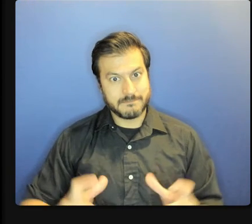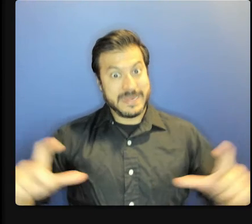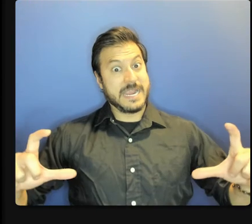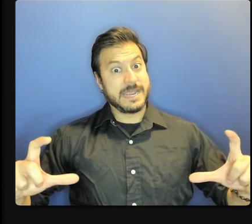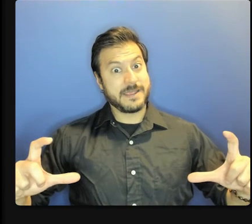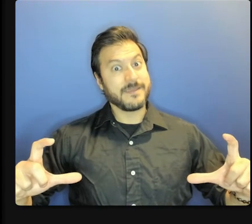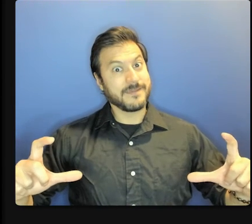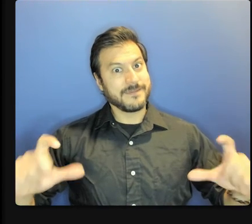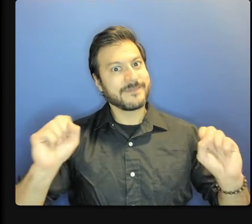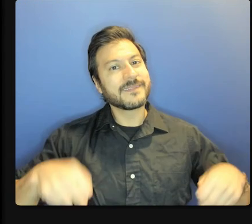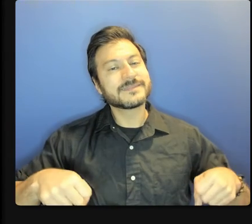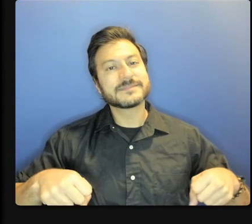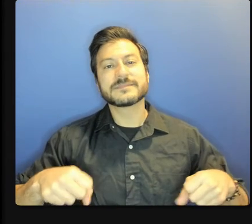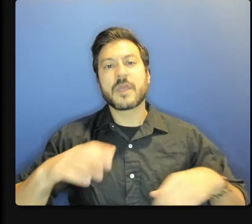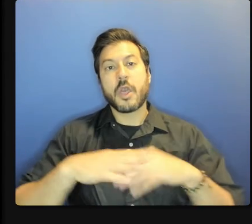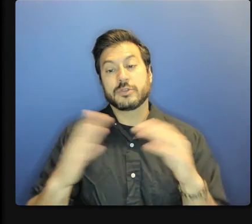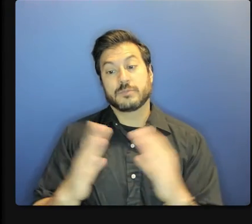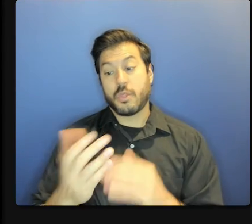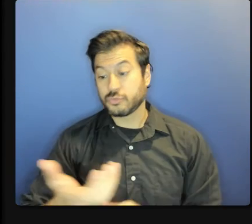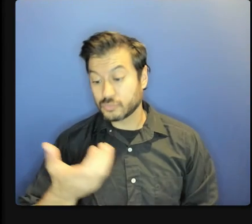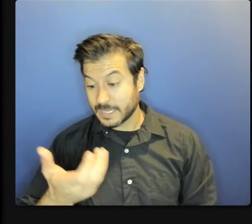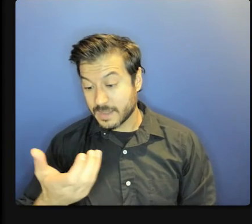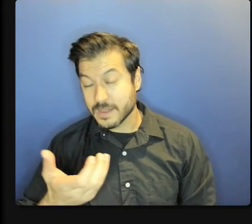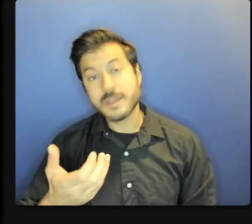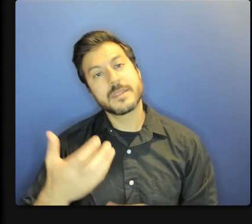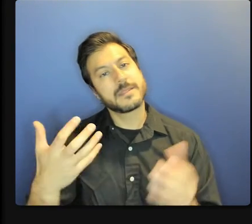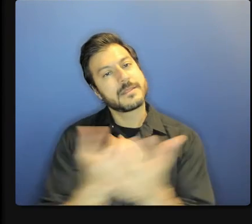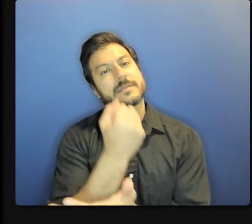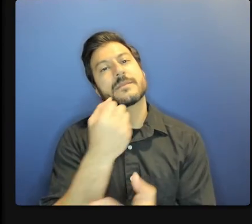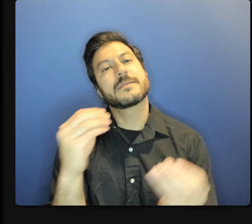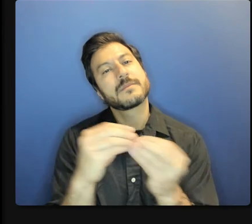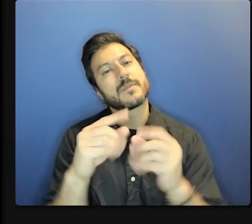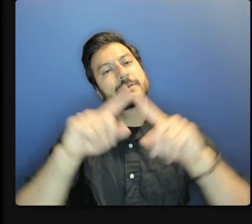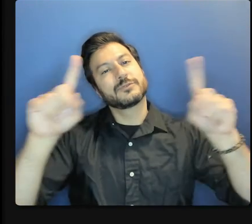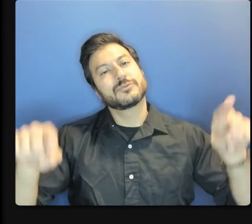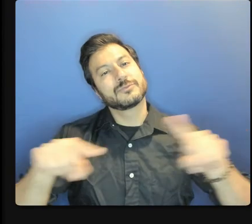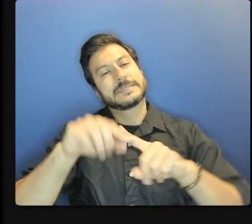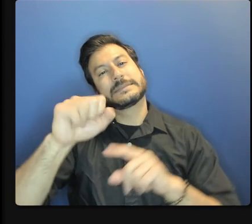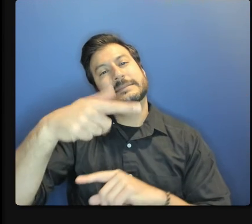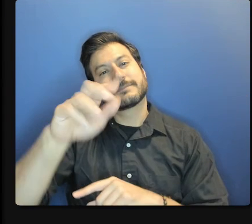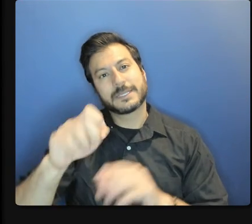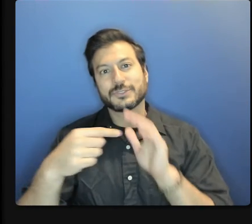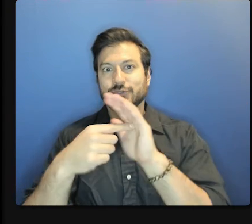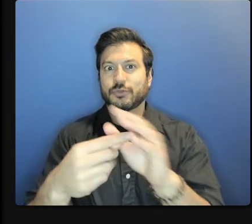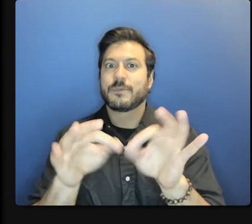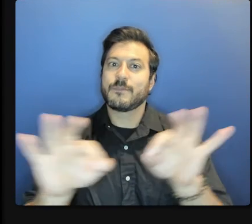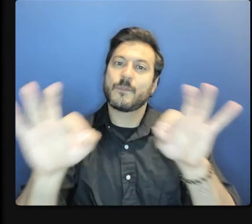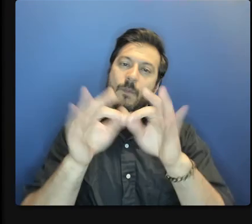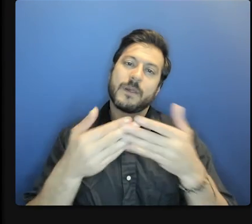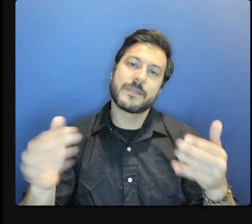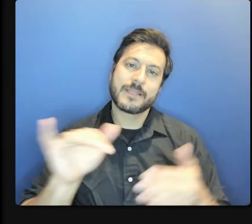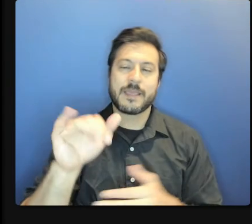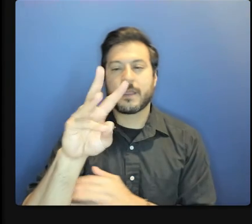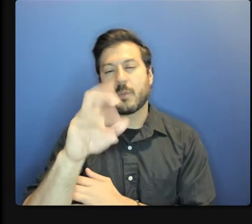and can be rendered larger. which means that on a smaller screen you can take more advantage of screen space to show the player important things